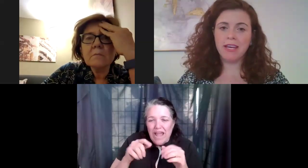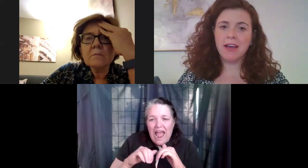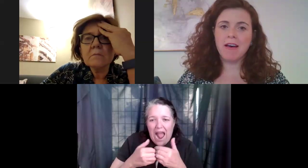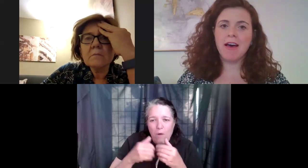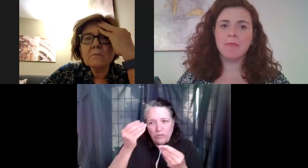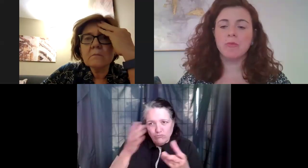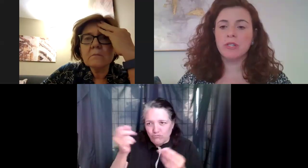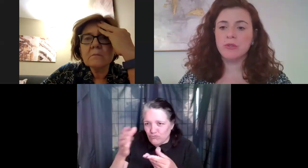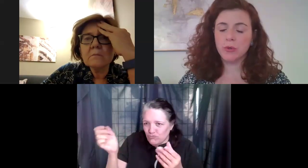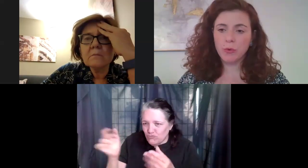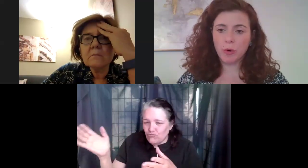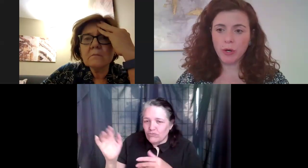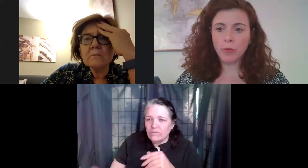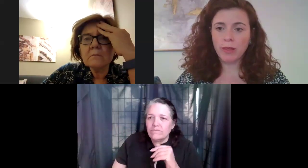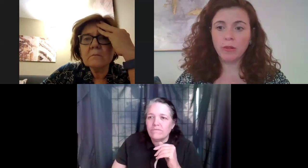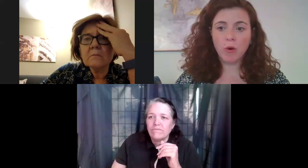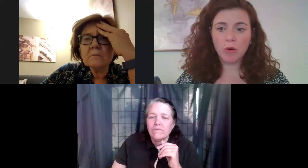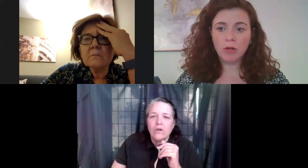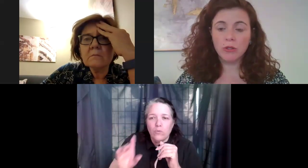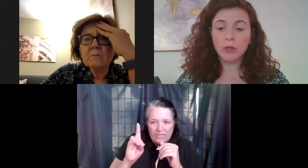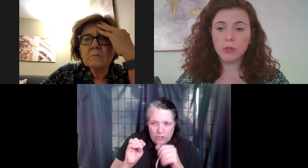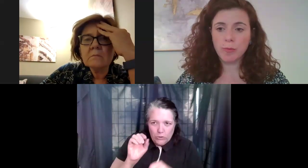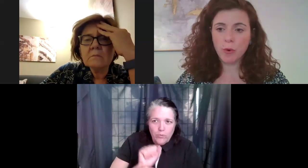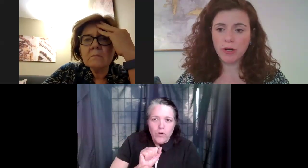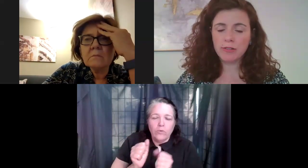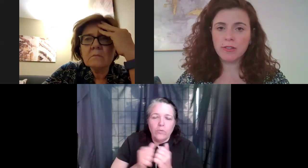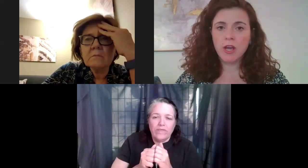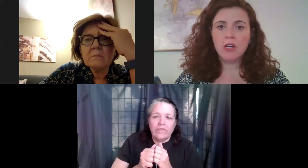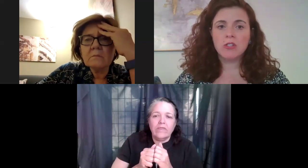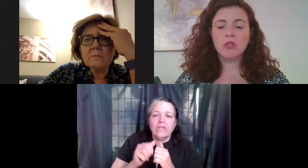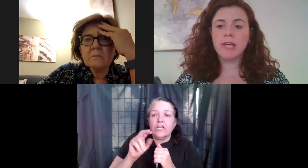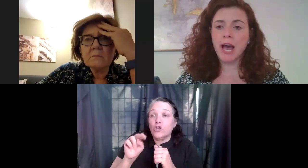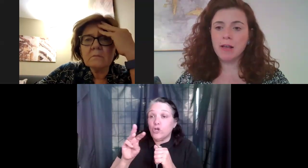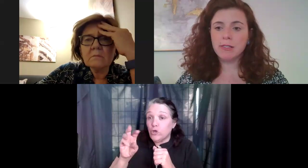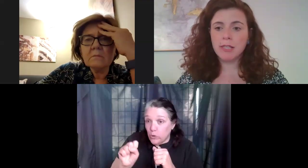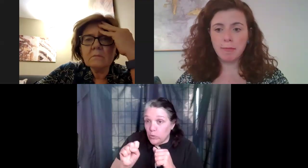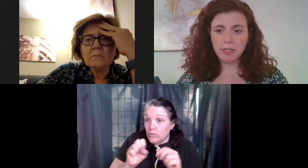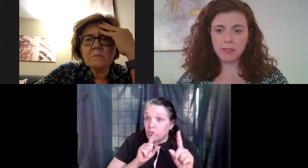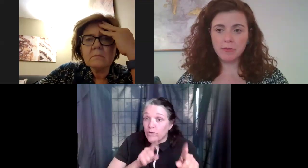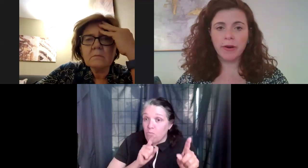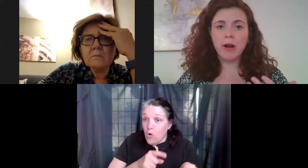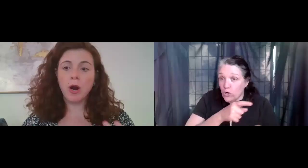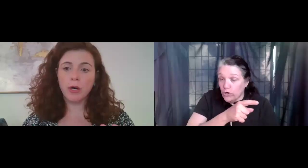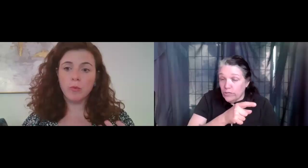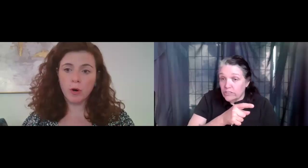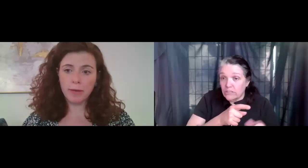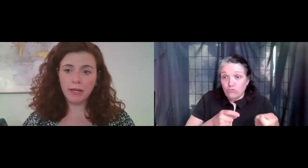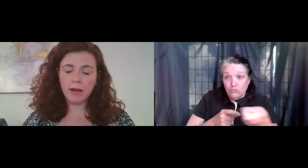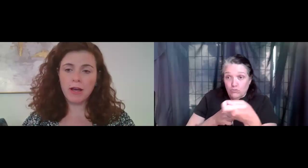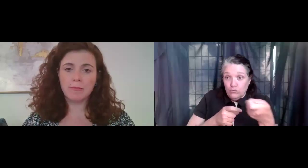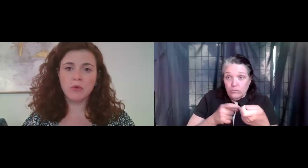media we do work with local news reporters to tell some of these very heartwarming